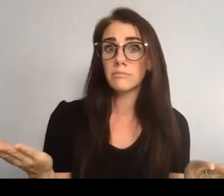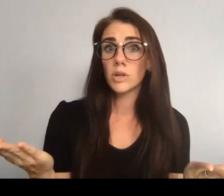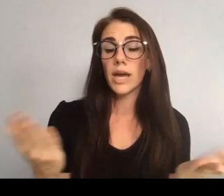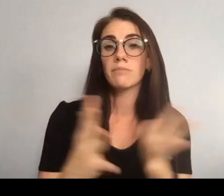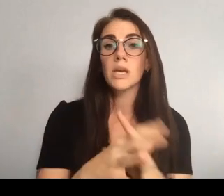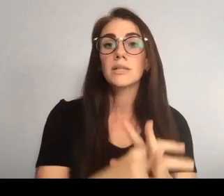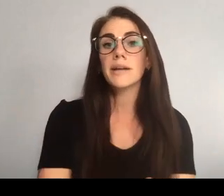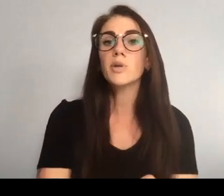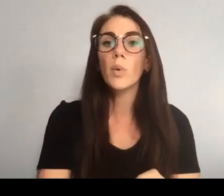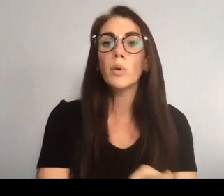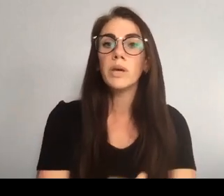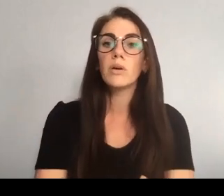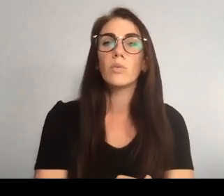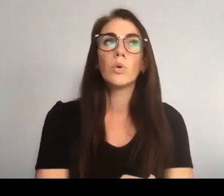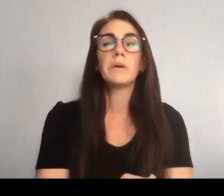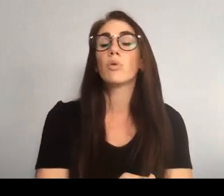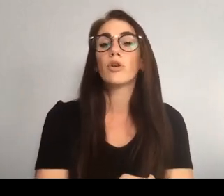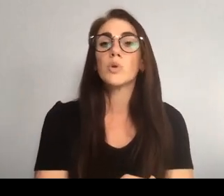Signs are what we would be referred to as